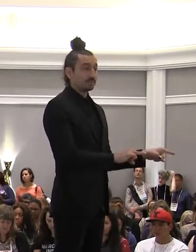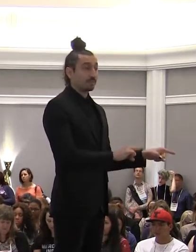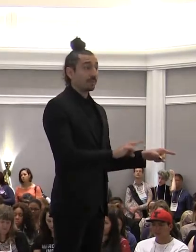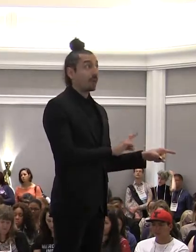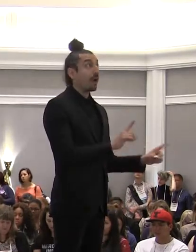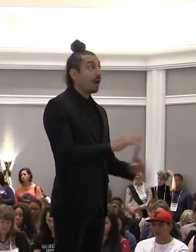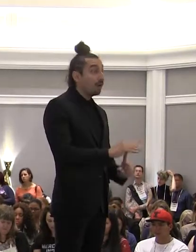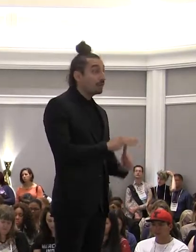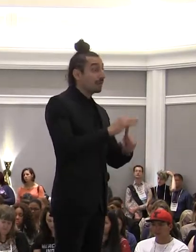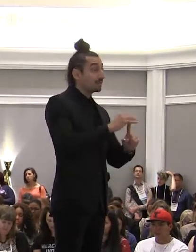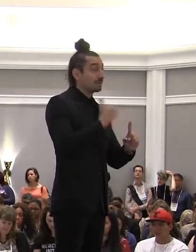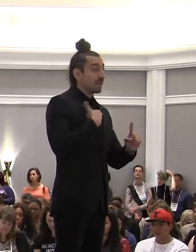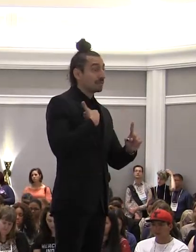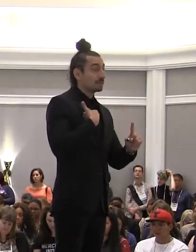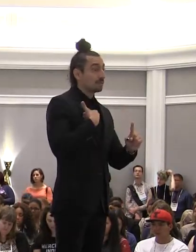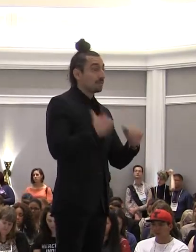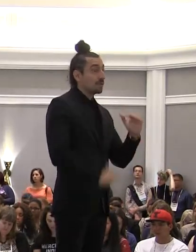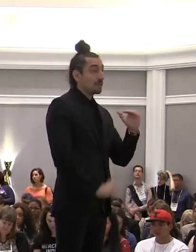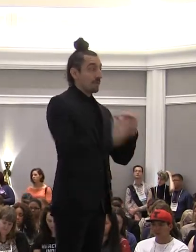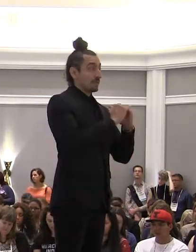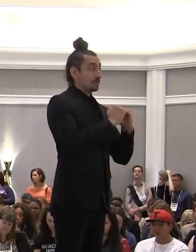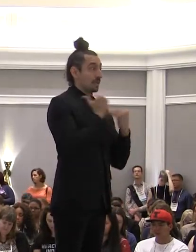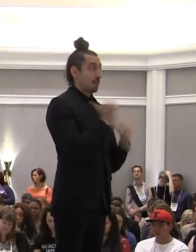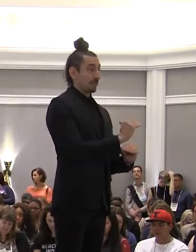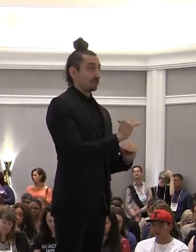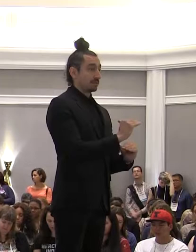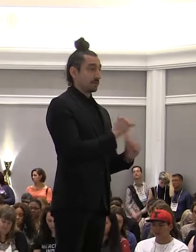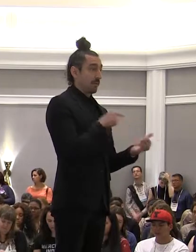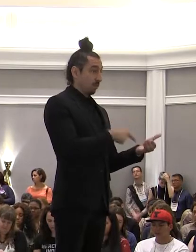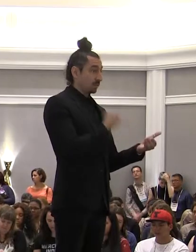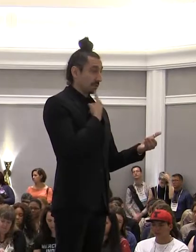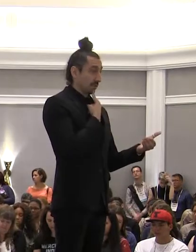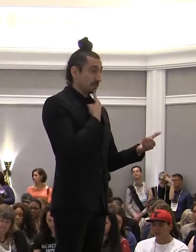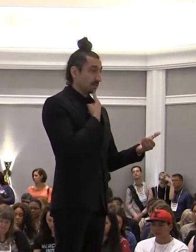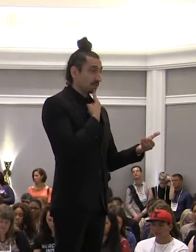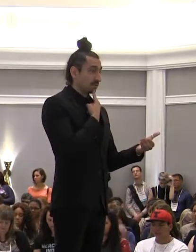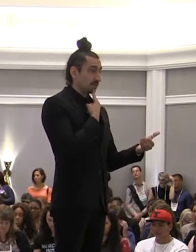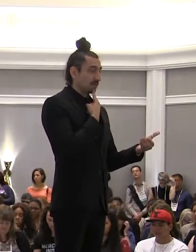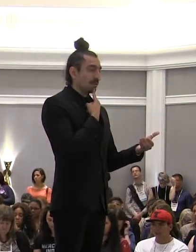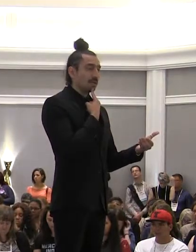and it will say that in the sessions description on Conference 2.0 and that's just a select batch